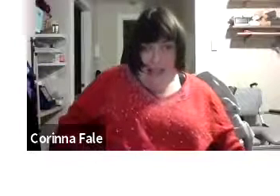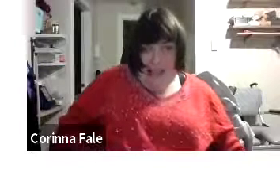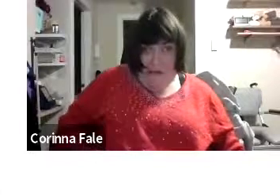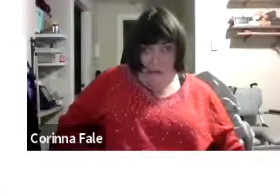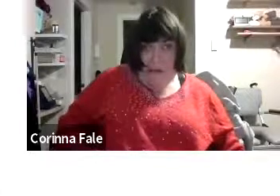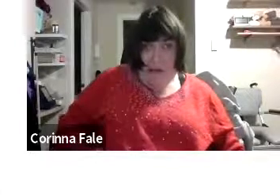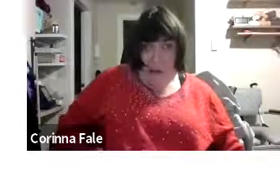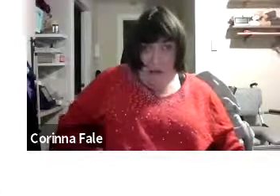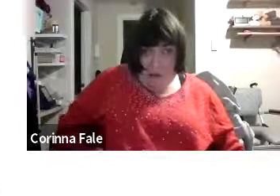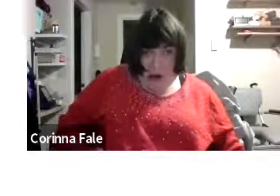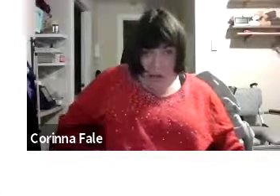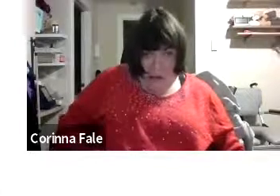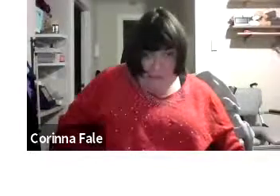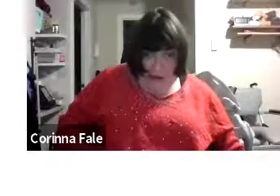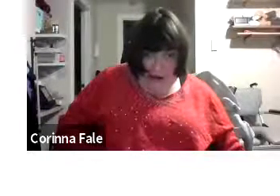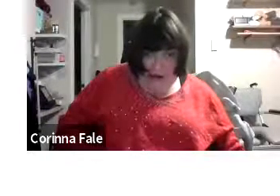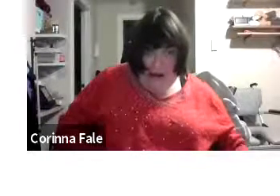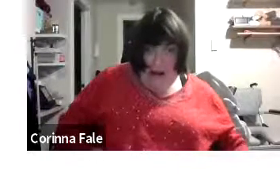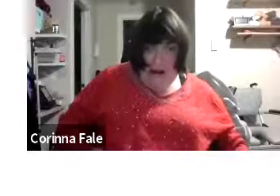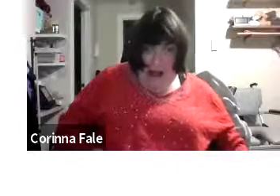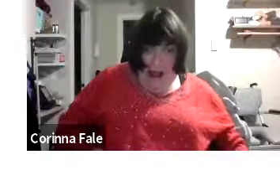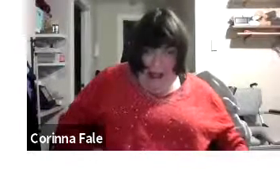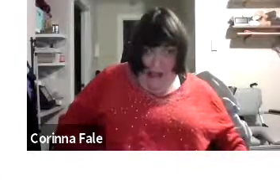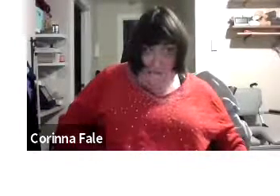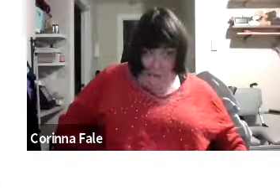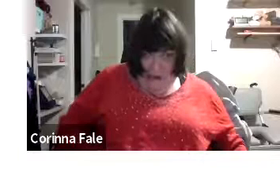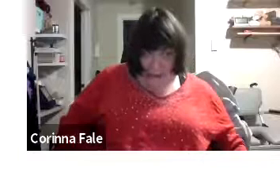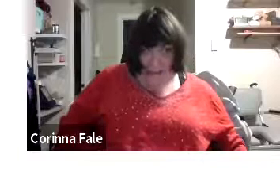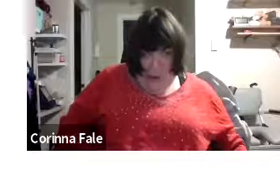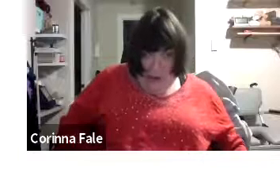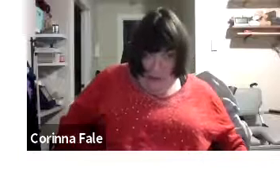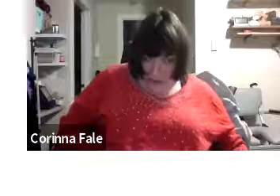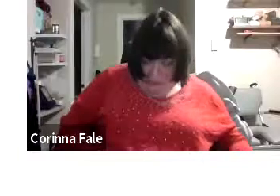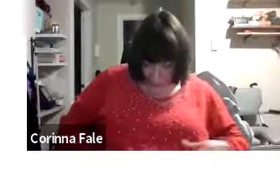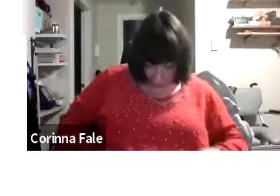Corinna Fale: I have dirt Bernie here. Corinna Fale: With with.